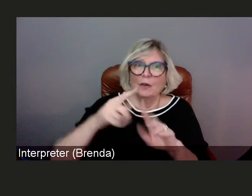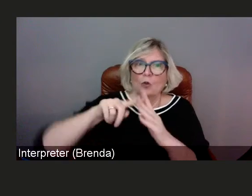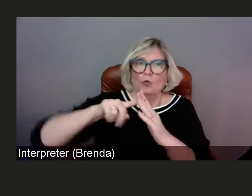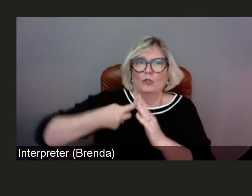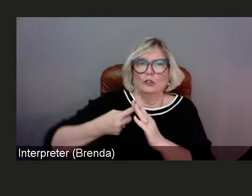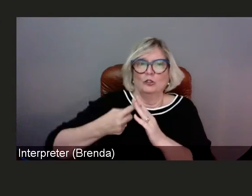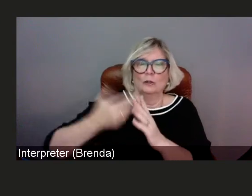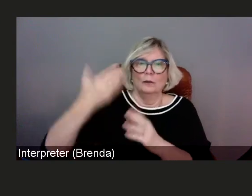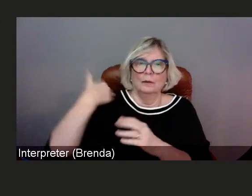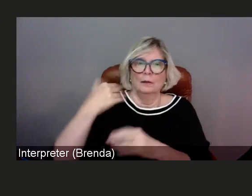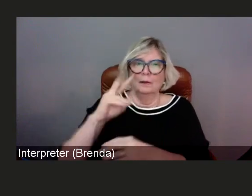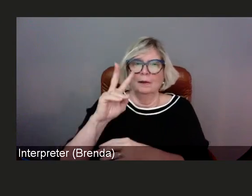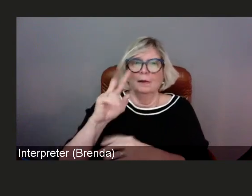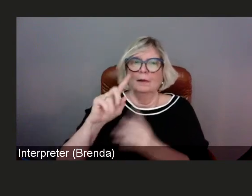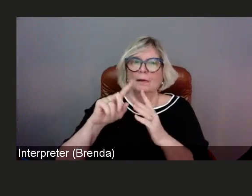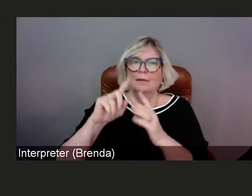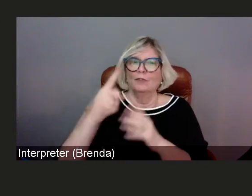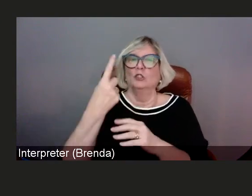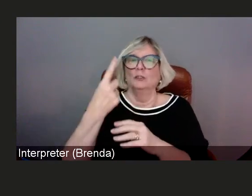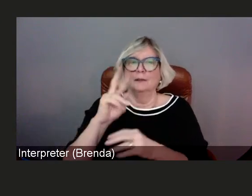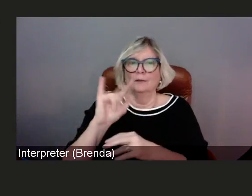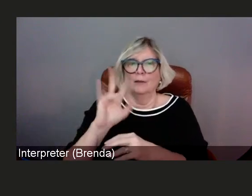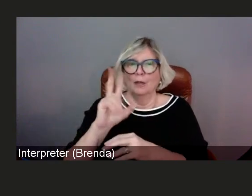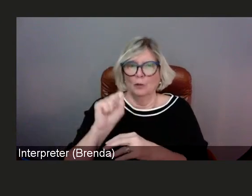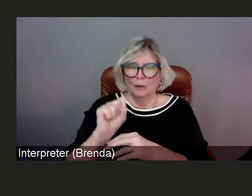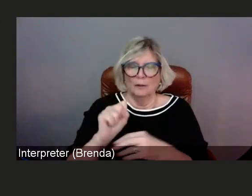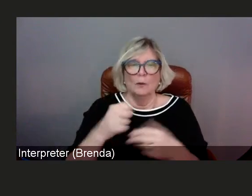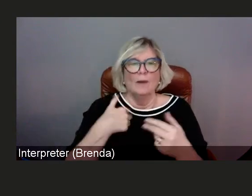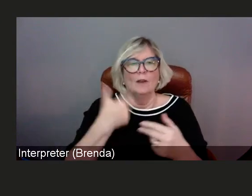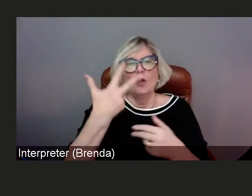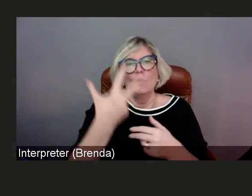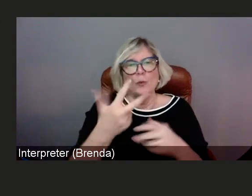So there are three, there are three strains of viruses